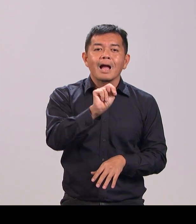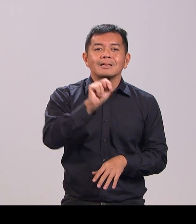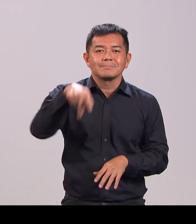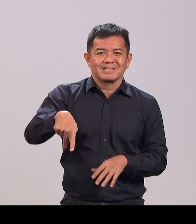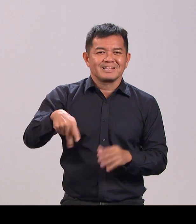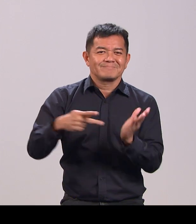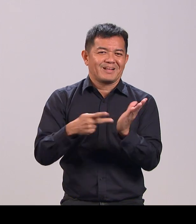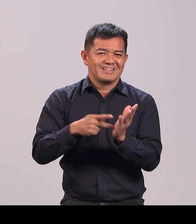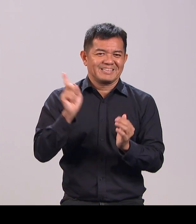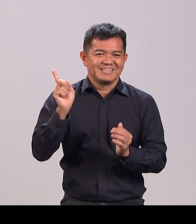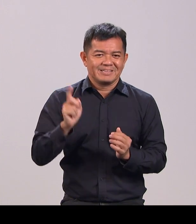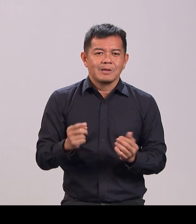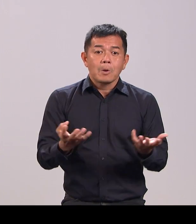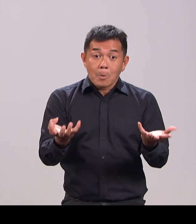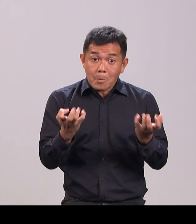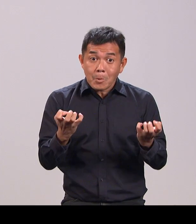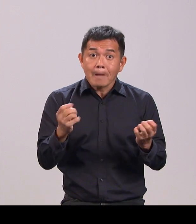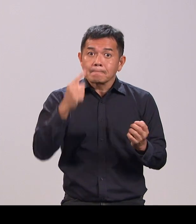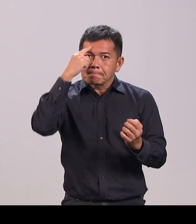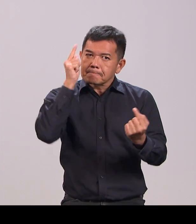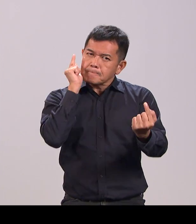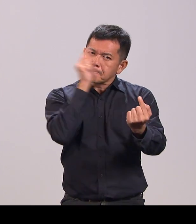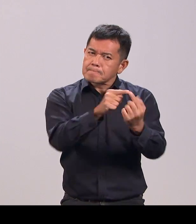I am sure she will get there and become a great Early Childhood Educator.